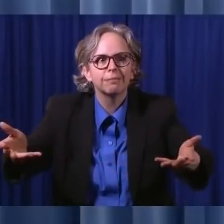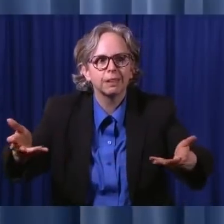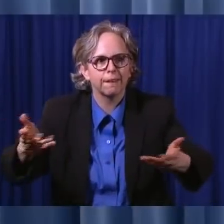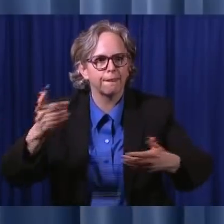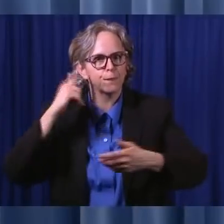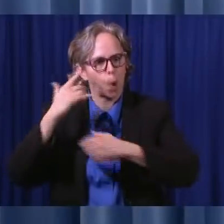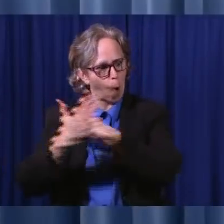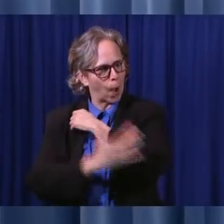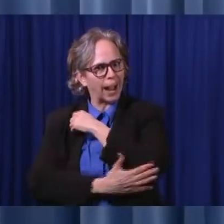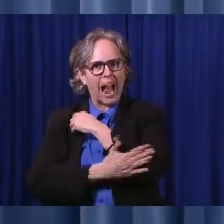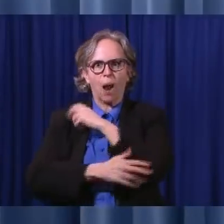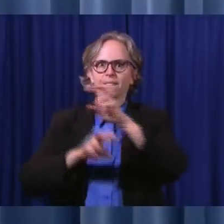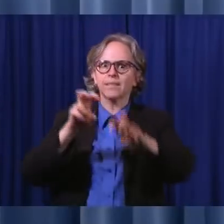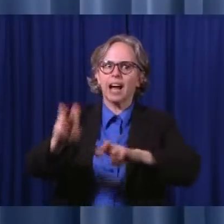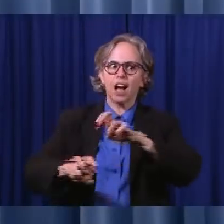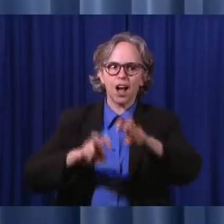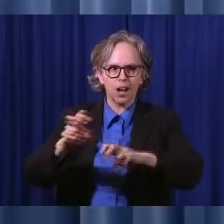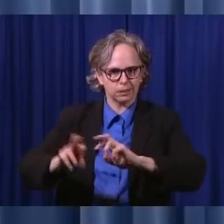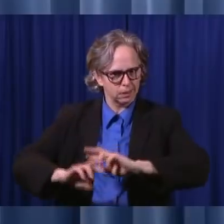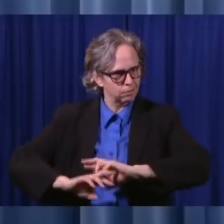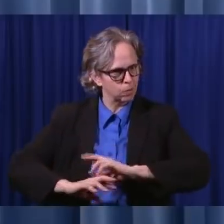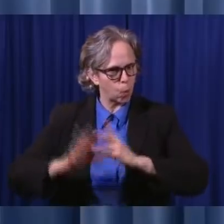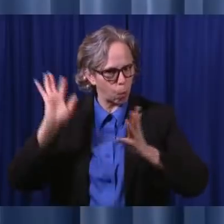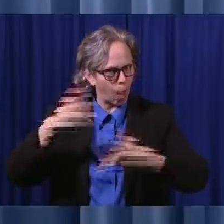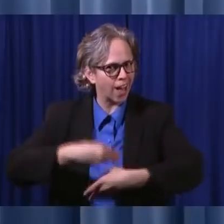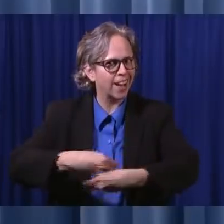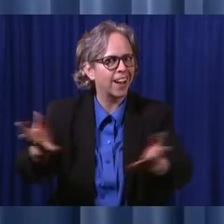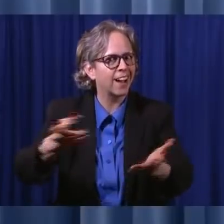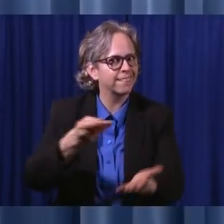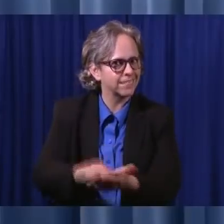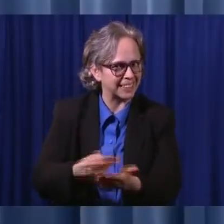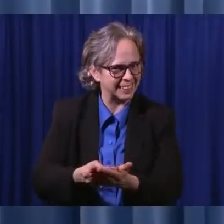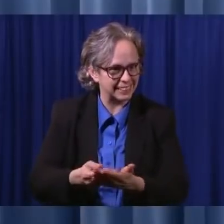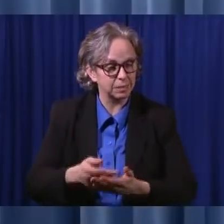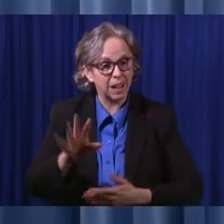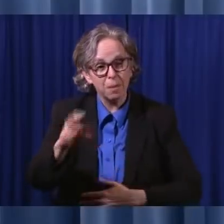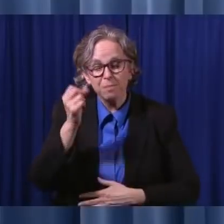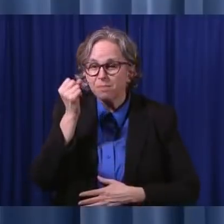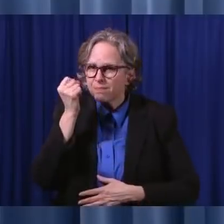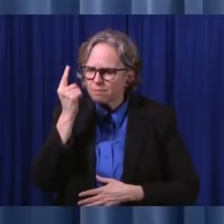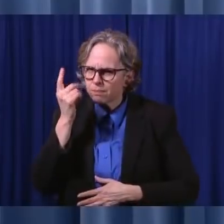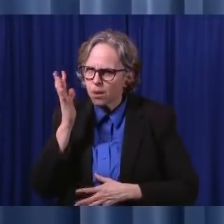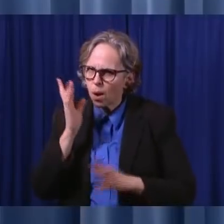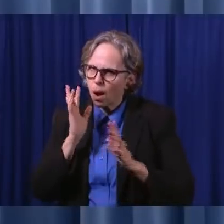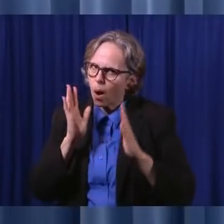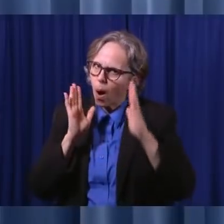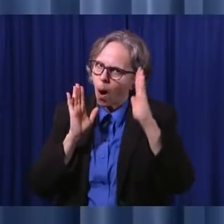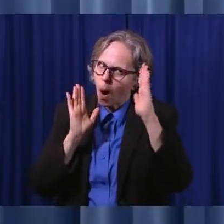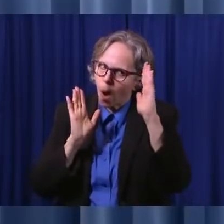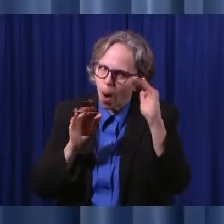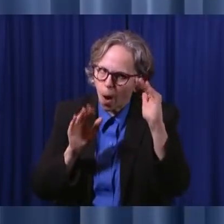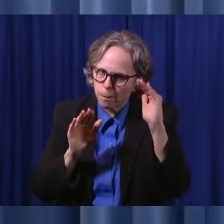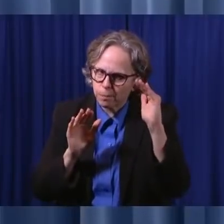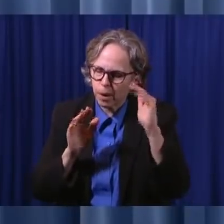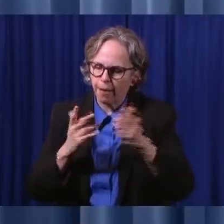FUNDING AVAILABLE FOR A 94 COUNTY AND IN DEPEN DEBIT FAIRS. THE DIRECTOR WILL BE GETTING THE